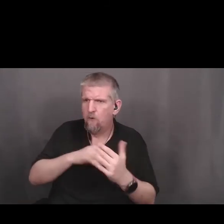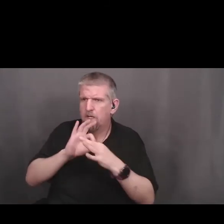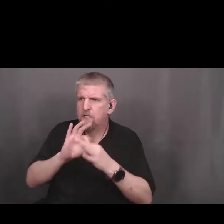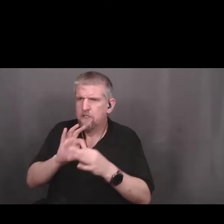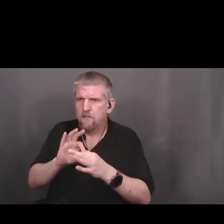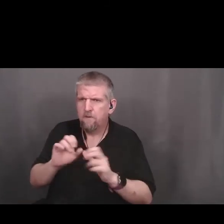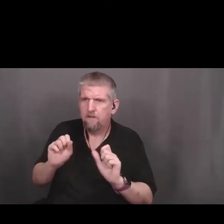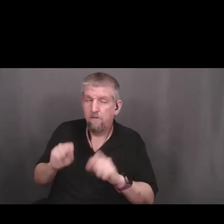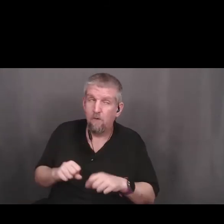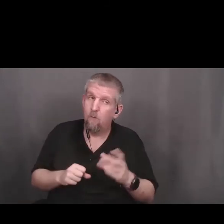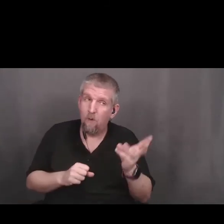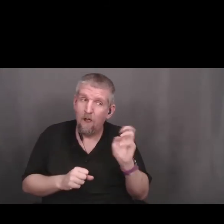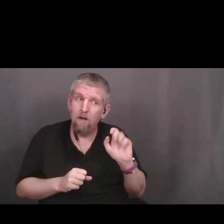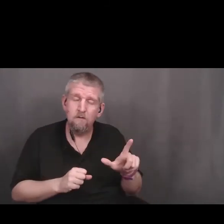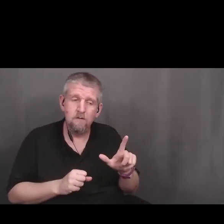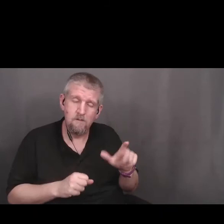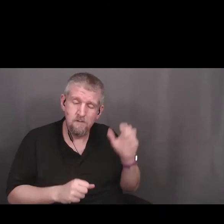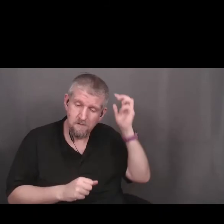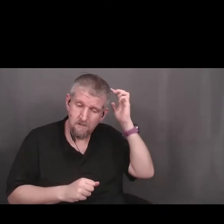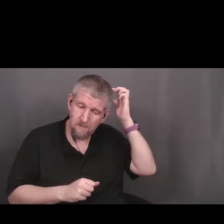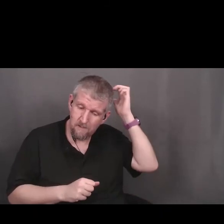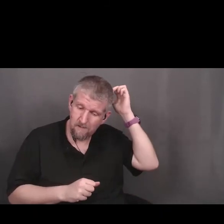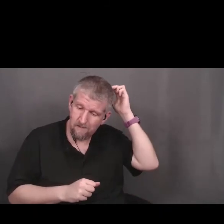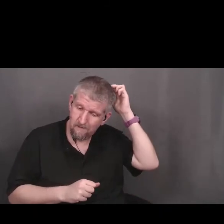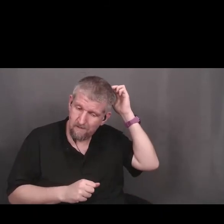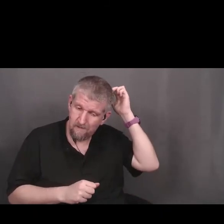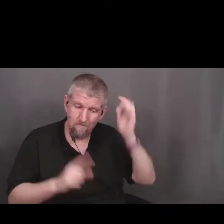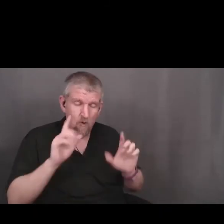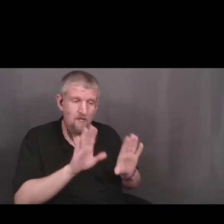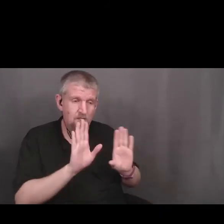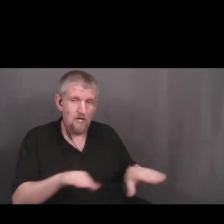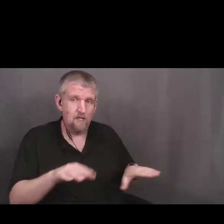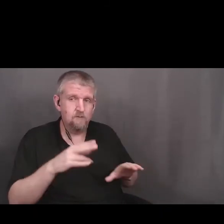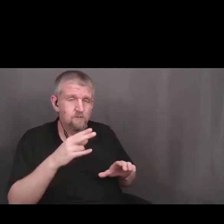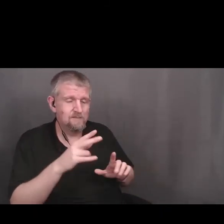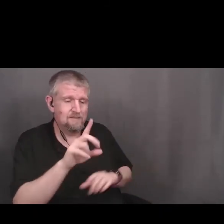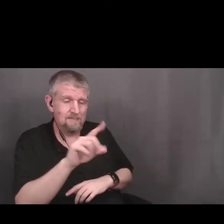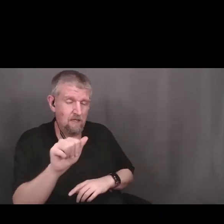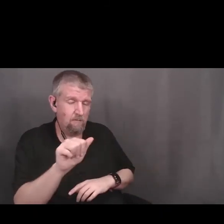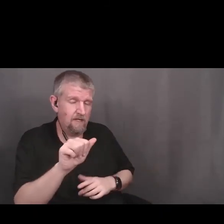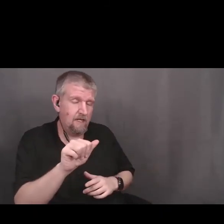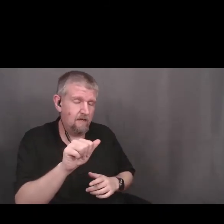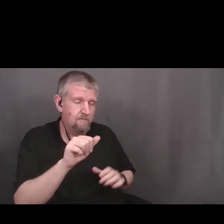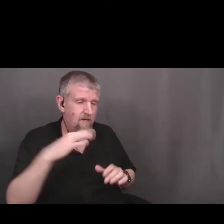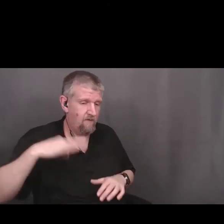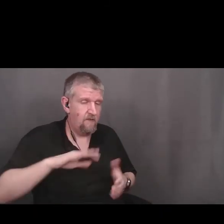Well, for this childhood disability benefit, if they're disabled adult child, if they receiving SSDI